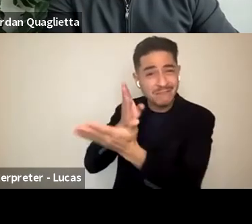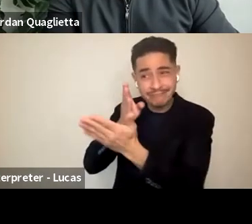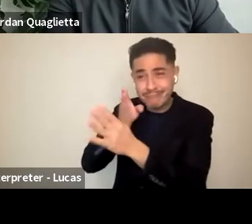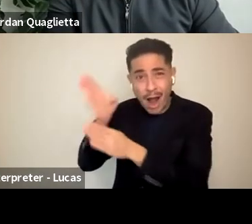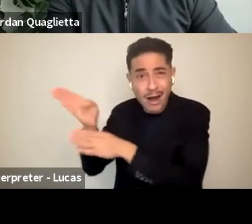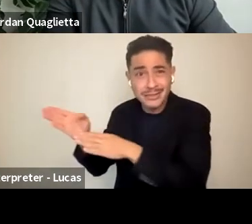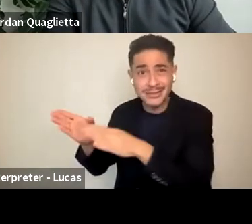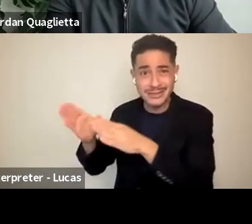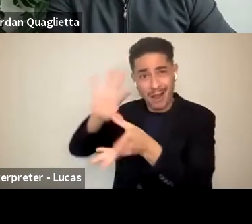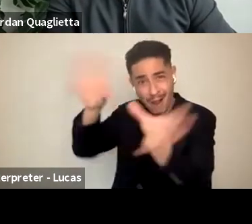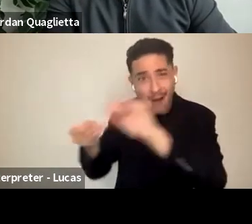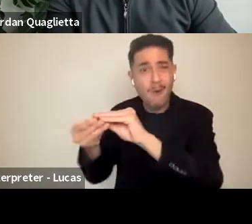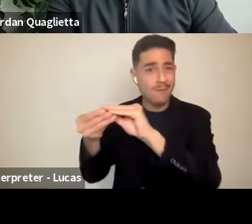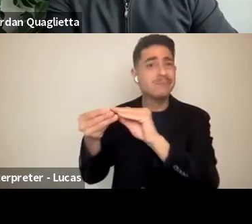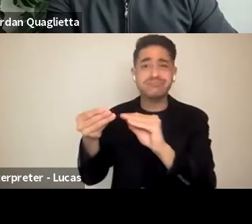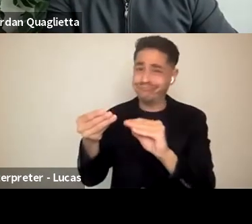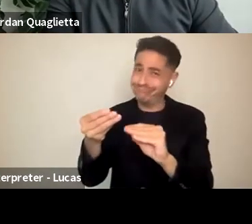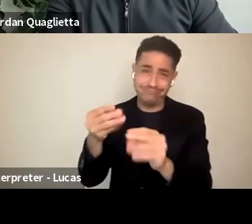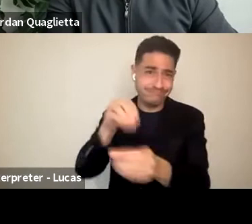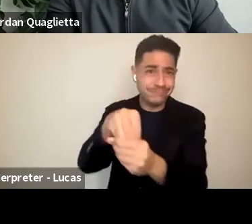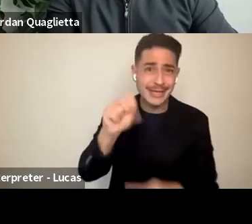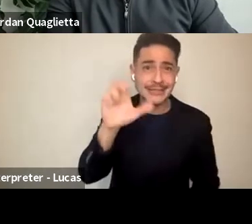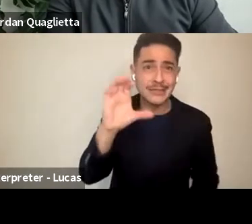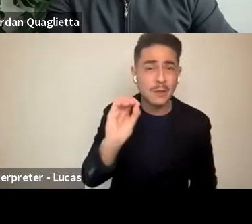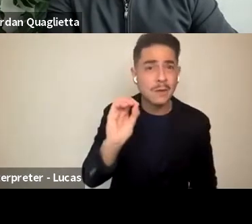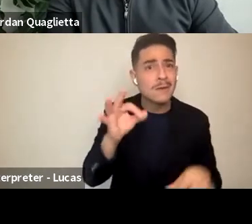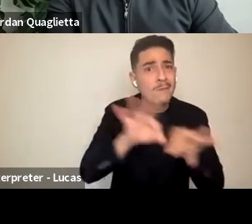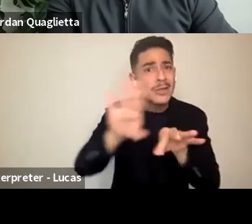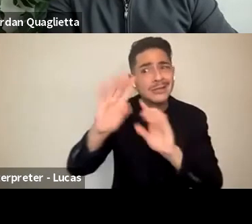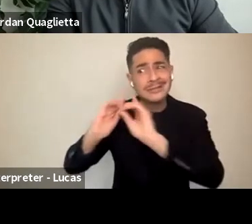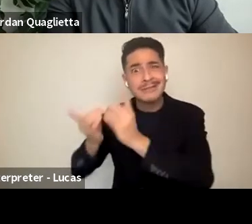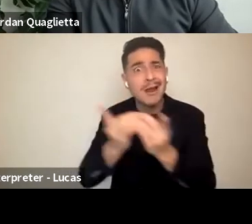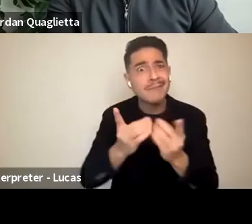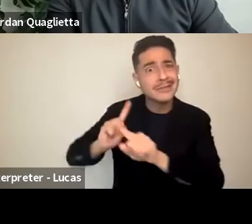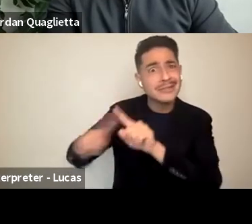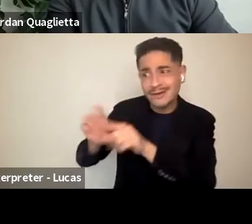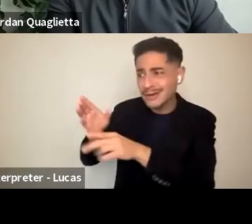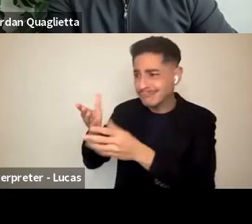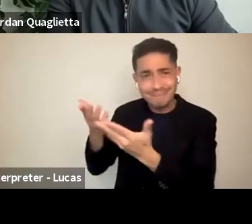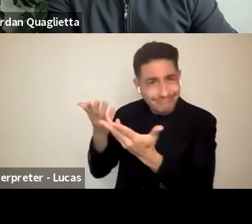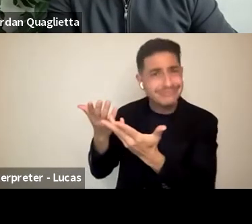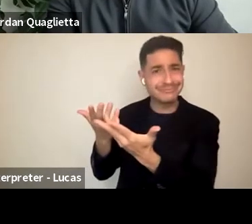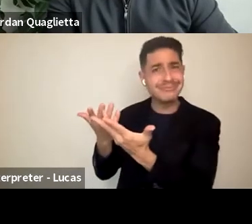and just be prepared for a conversation at the beginning